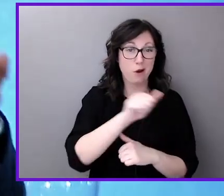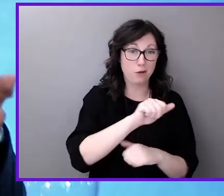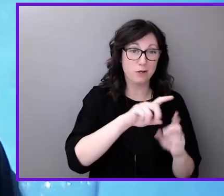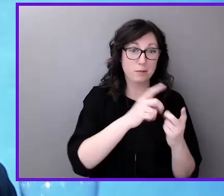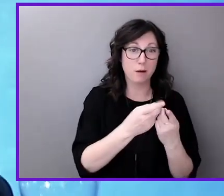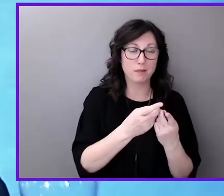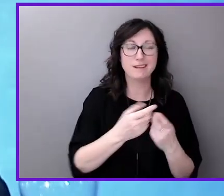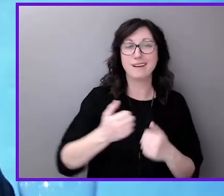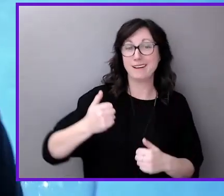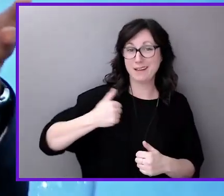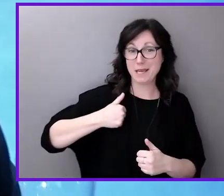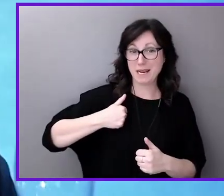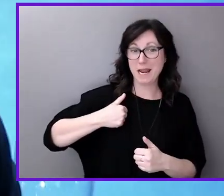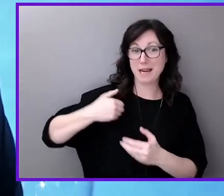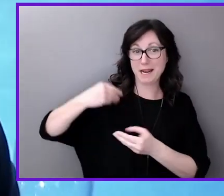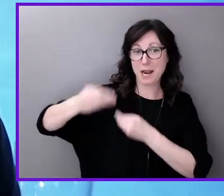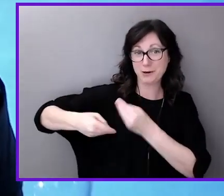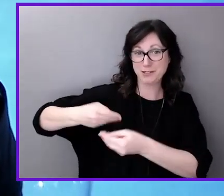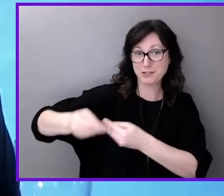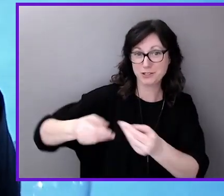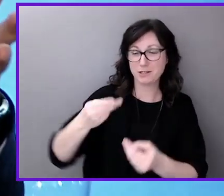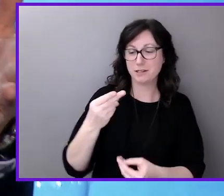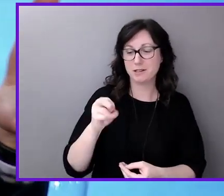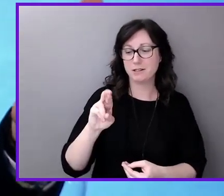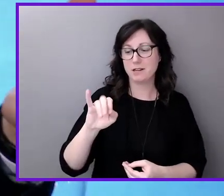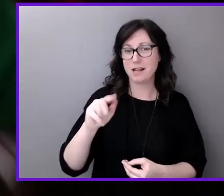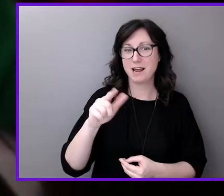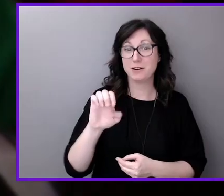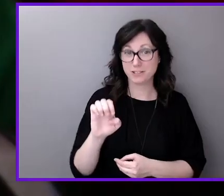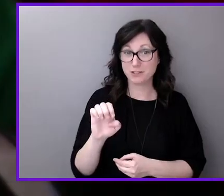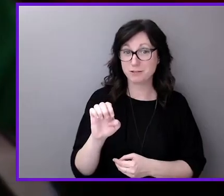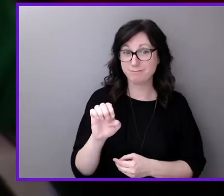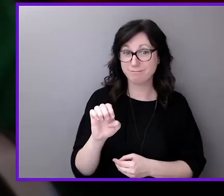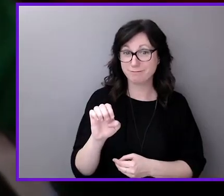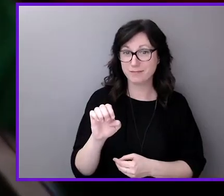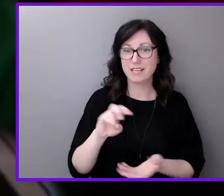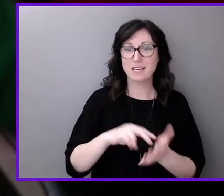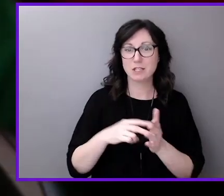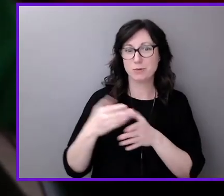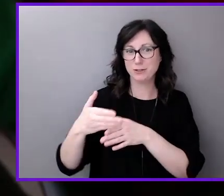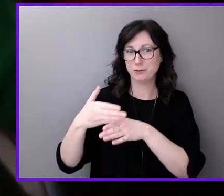There’s a division of work right now between the two organizations.